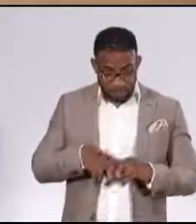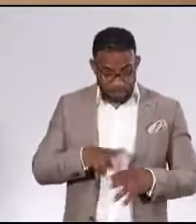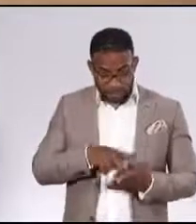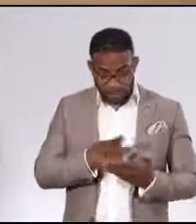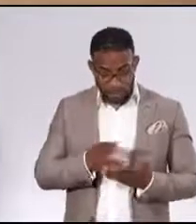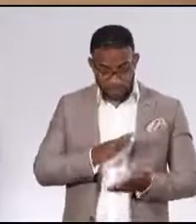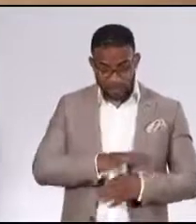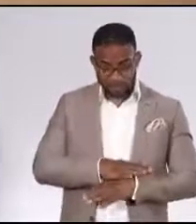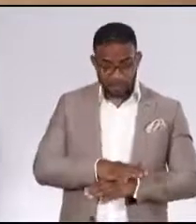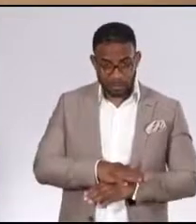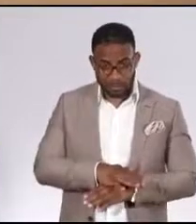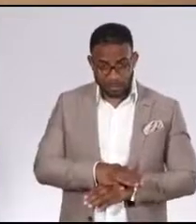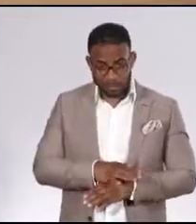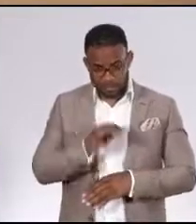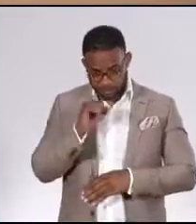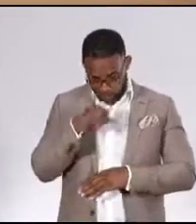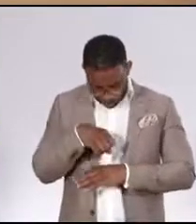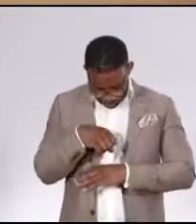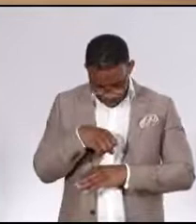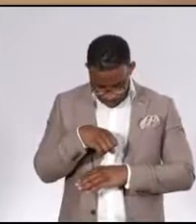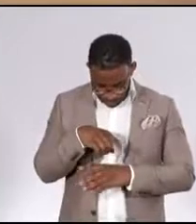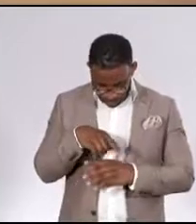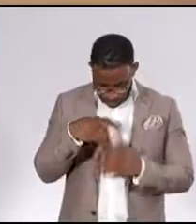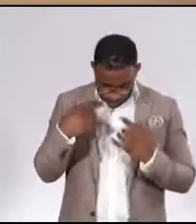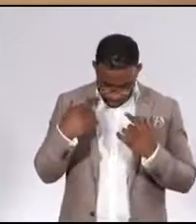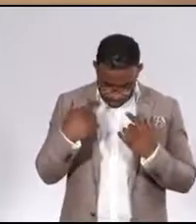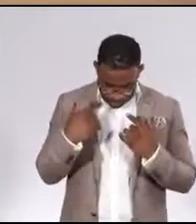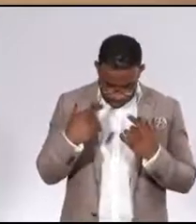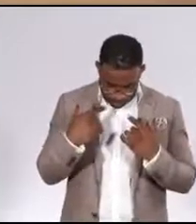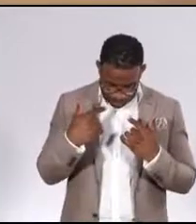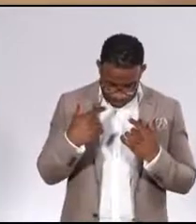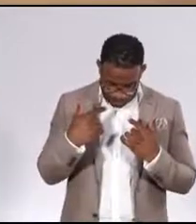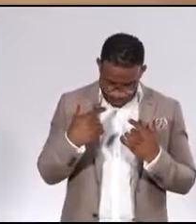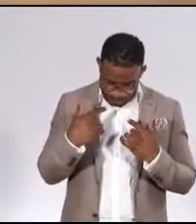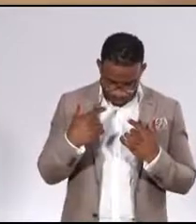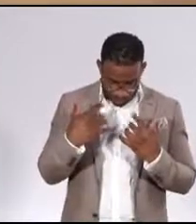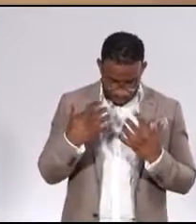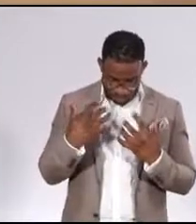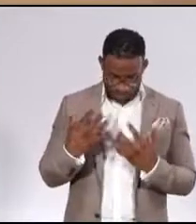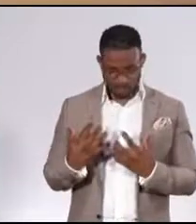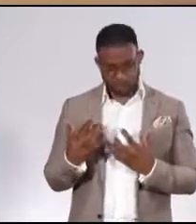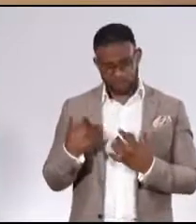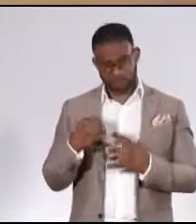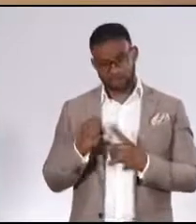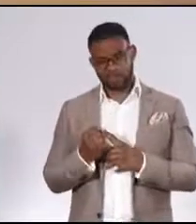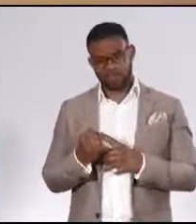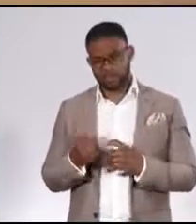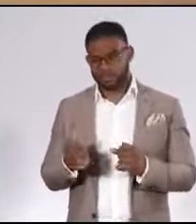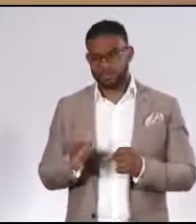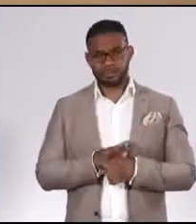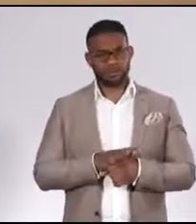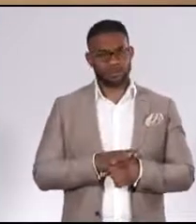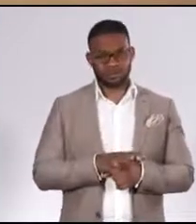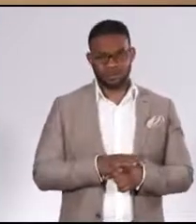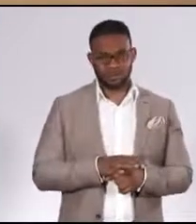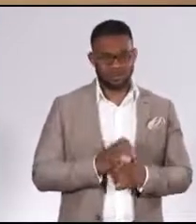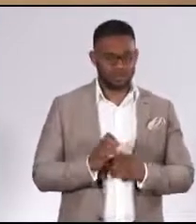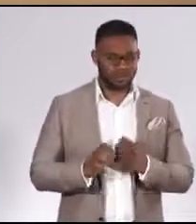and put my head down and started sobbing. The gravity of the situation completely emotionally overwhelmed me.